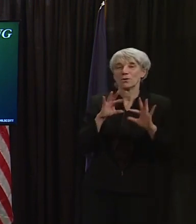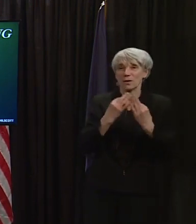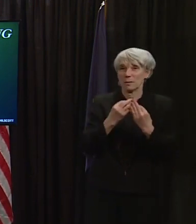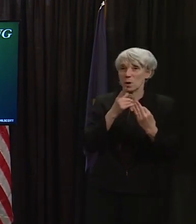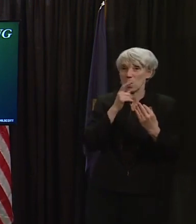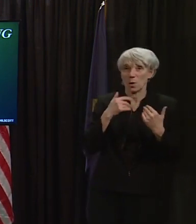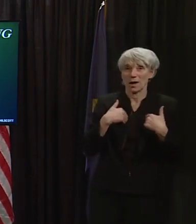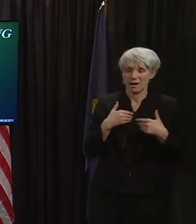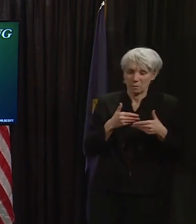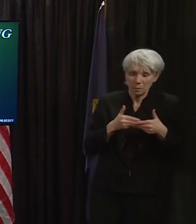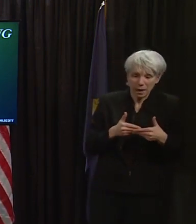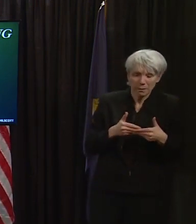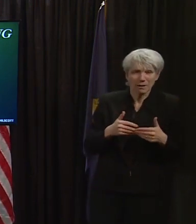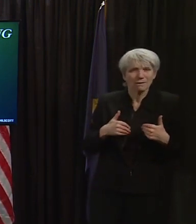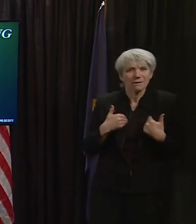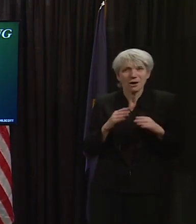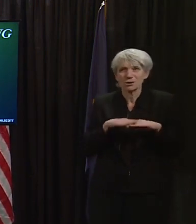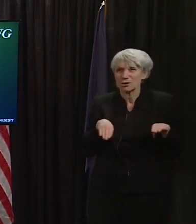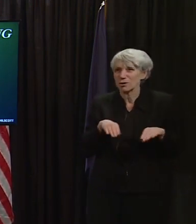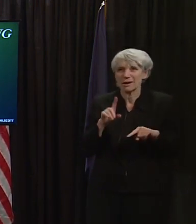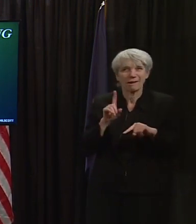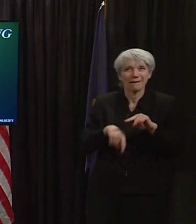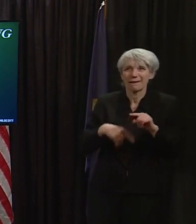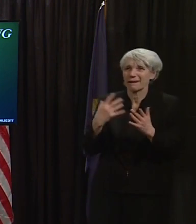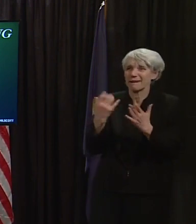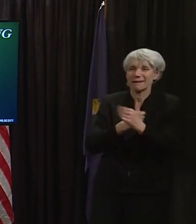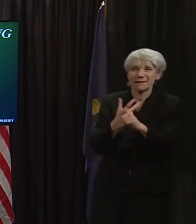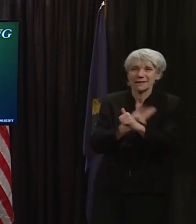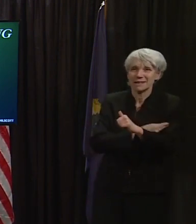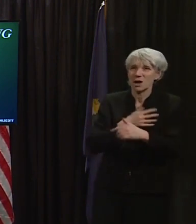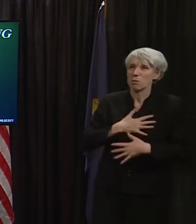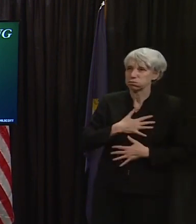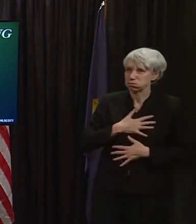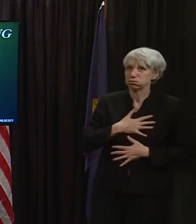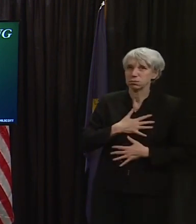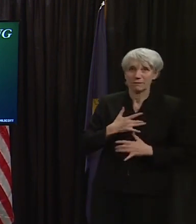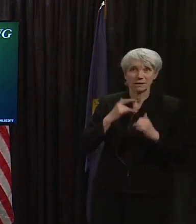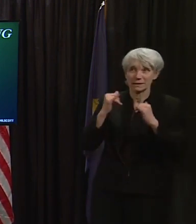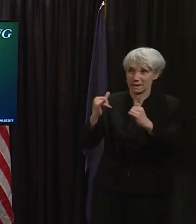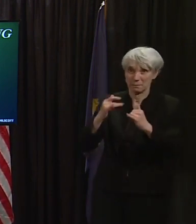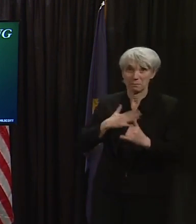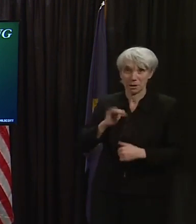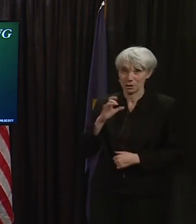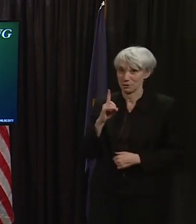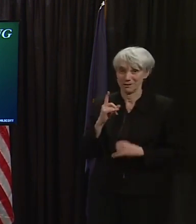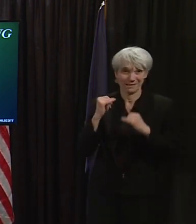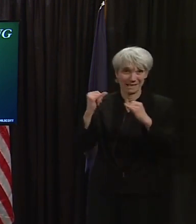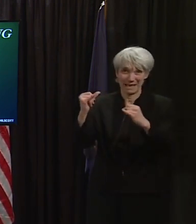vaccinated. I feel you I'm a mother of a child in that age group who is in full time childcare.